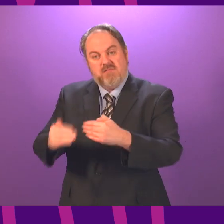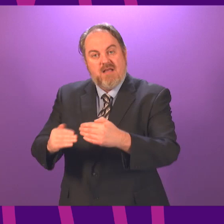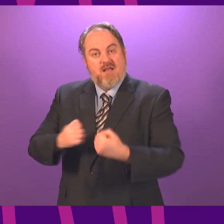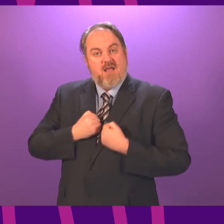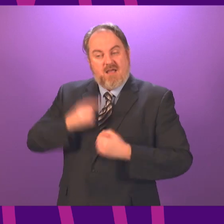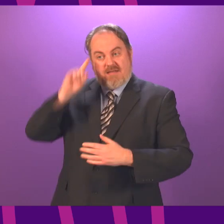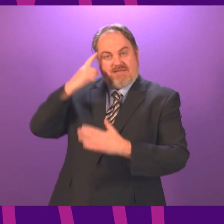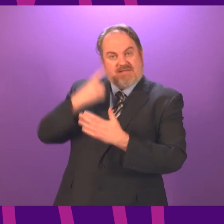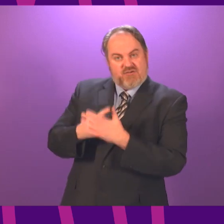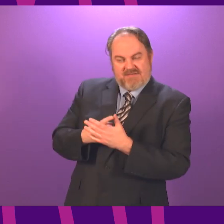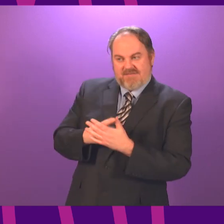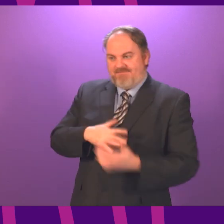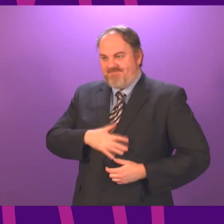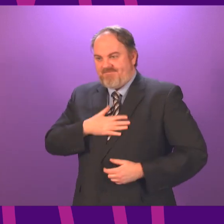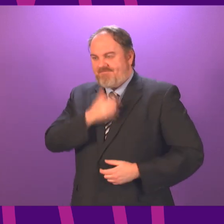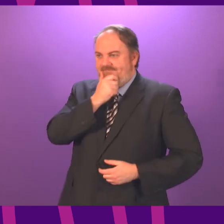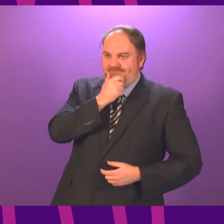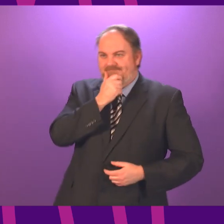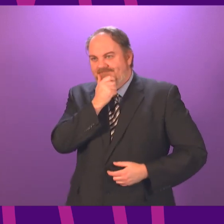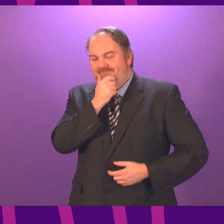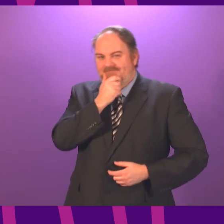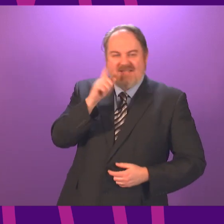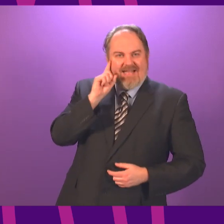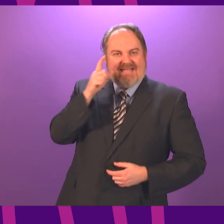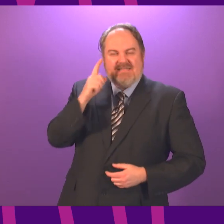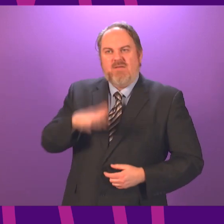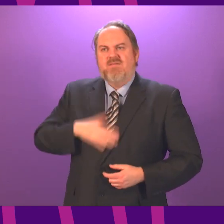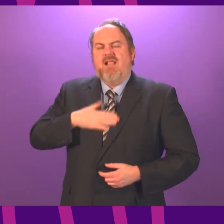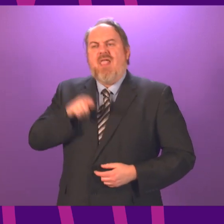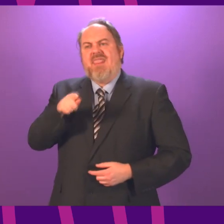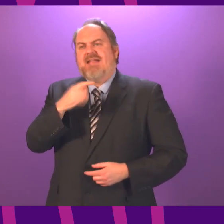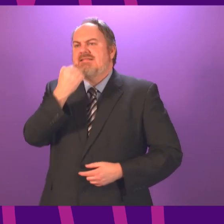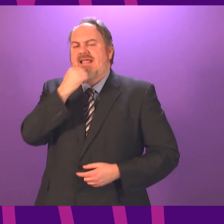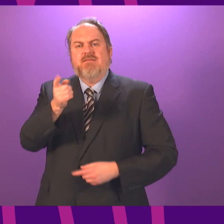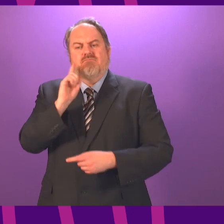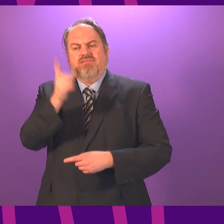like putting your finger in the wind and coming up with a date that is not firmly based in